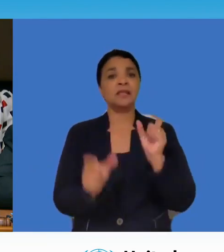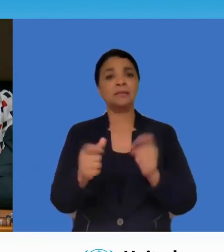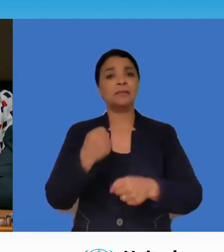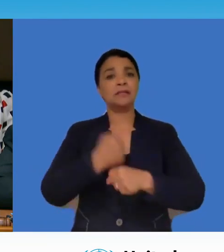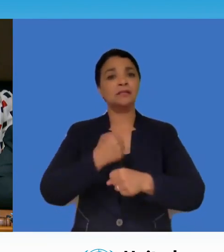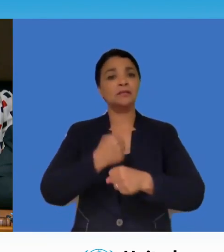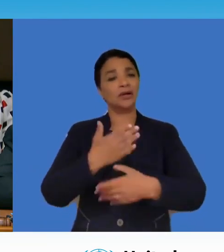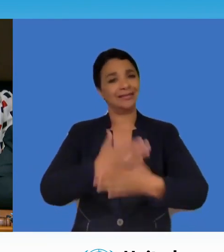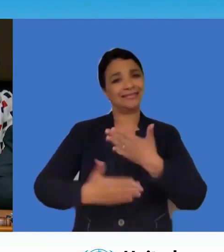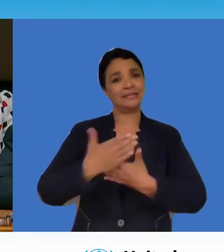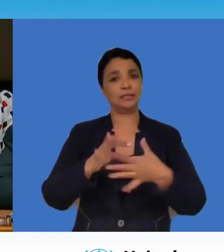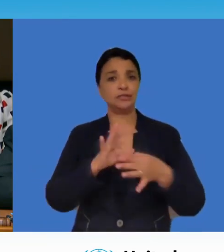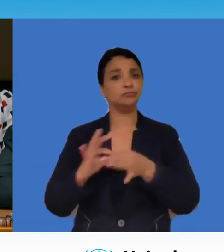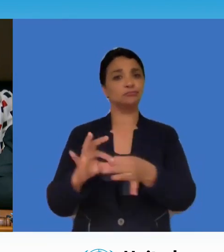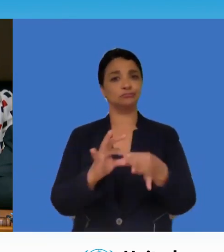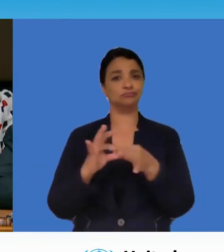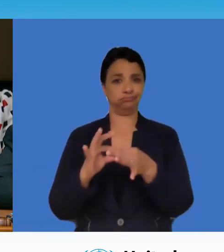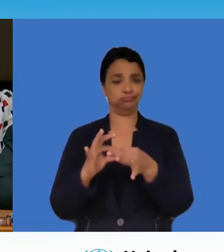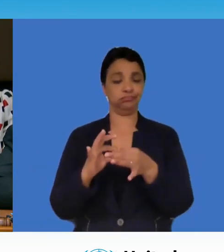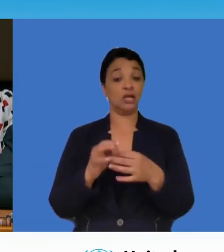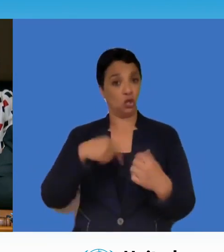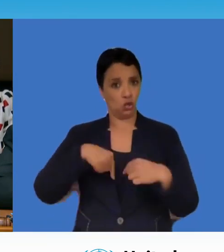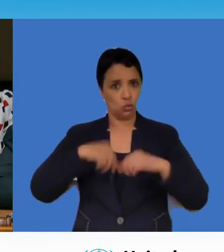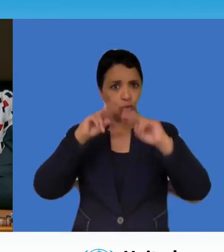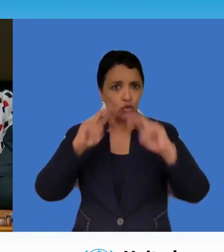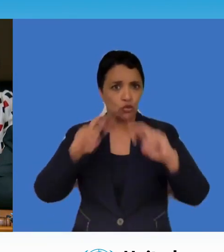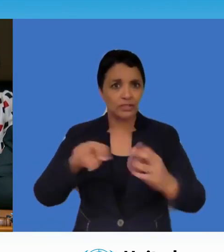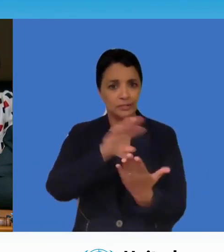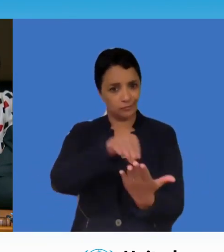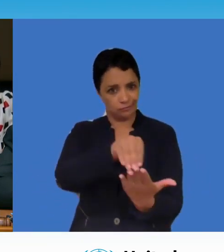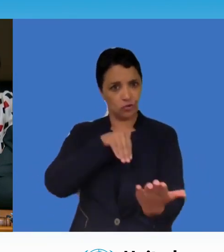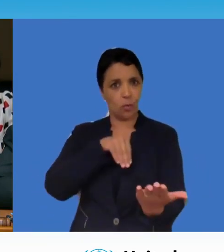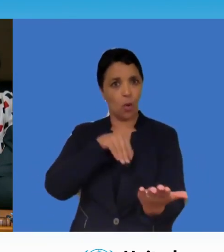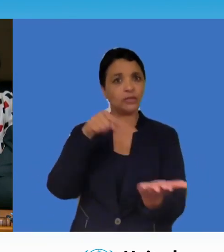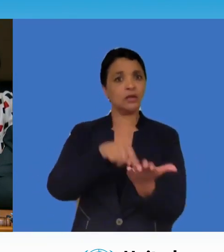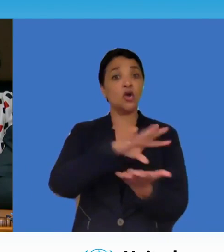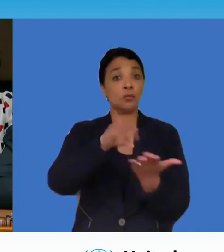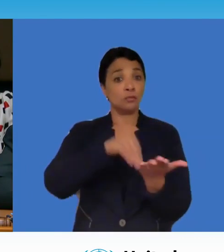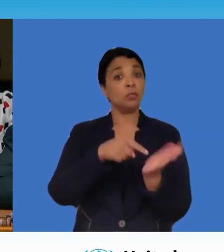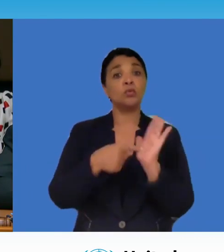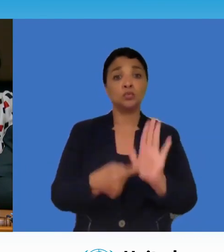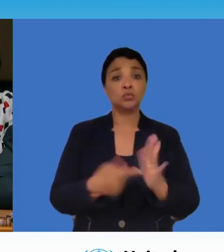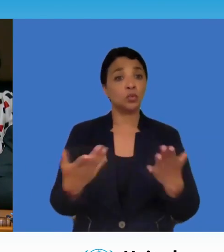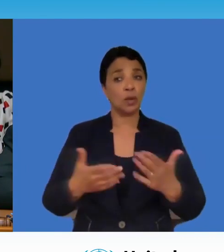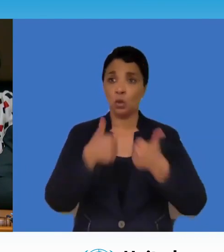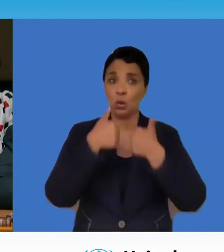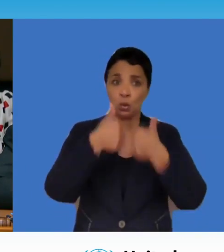persons with disabilities against the backdrop of this evidence the report identifies good